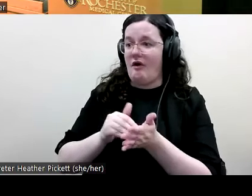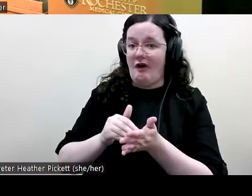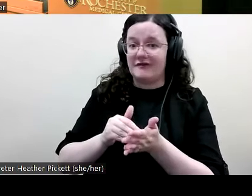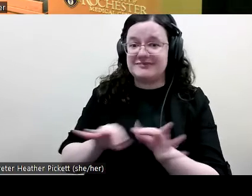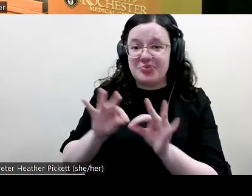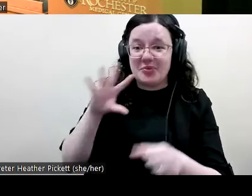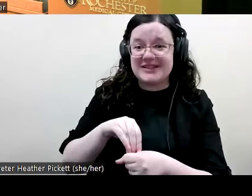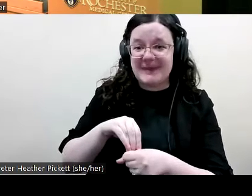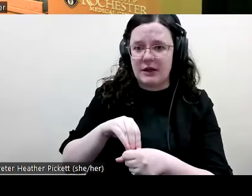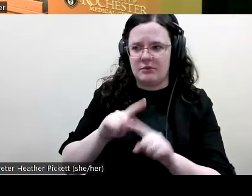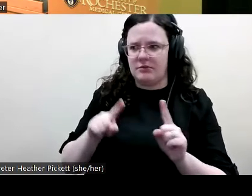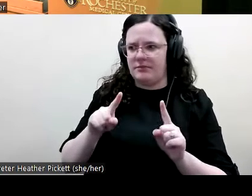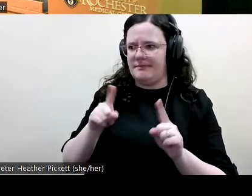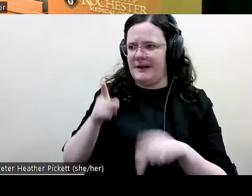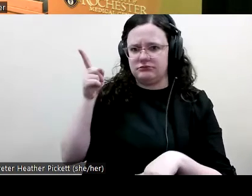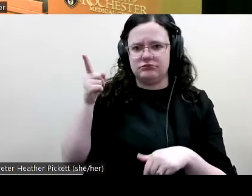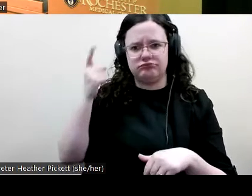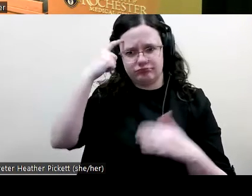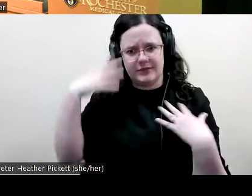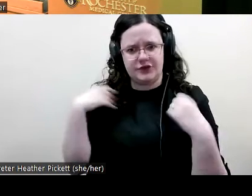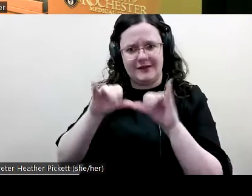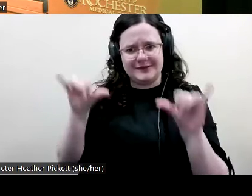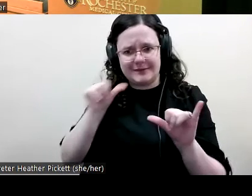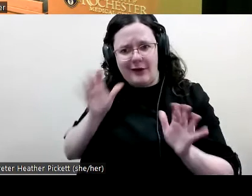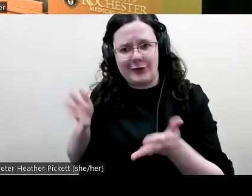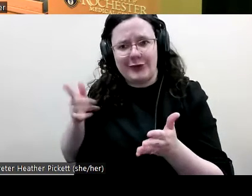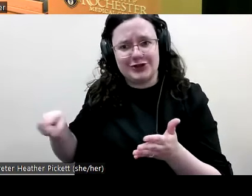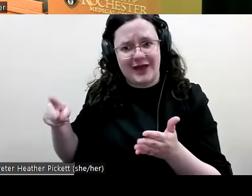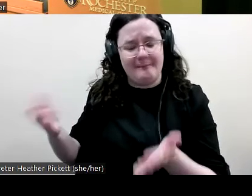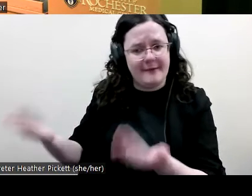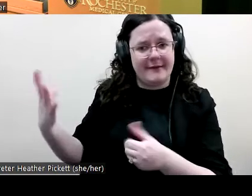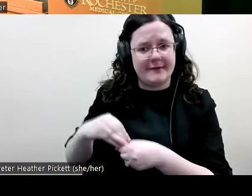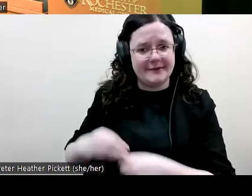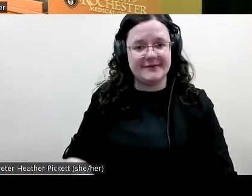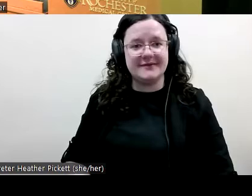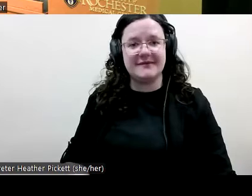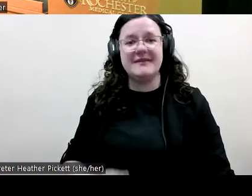really amazed at sometimes when people are told you know you have a 25-year-old with only SSI